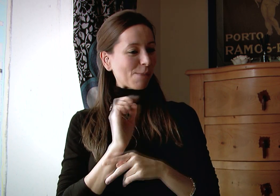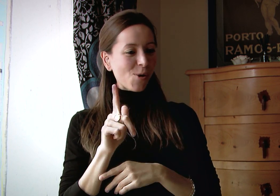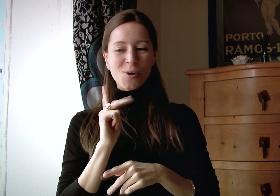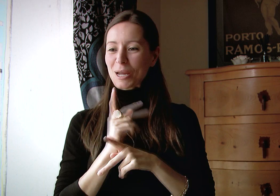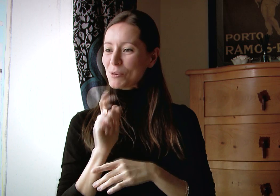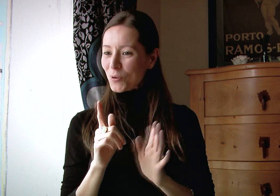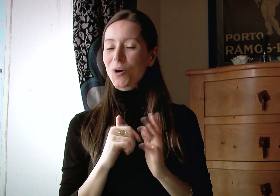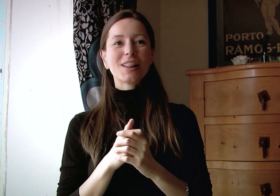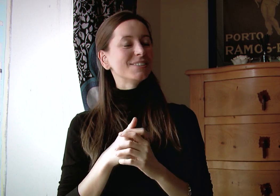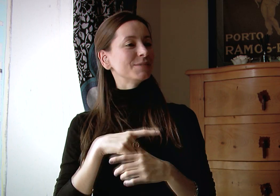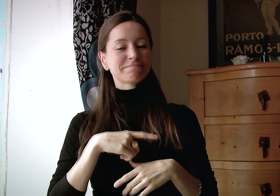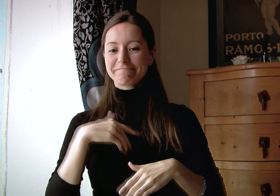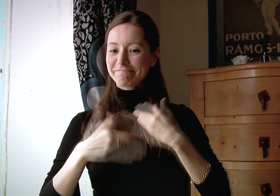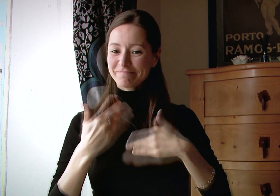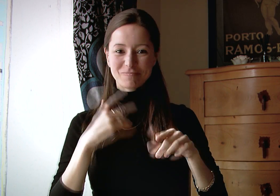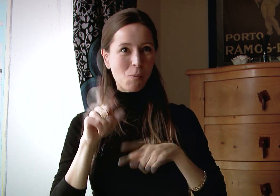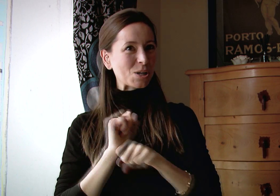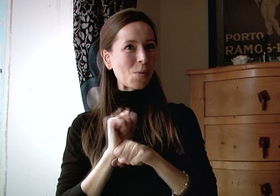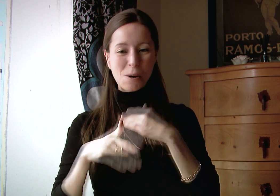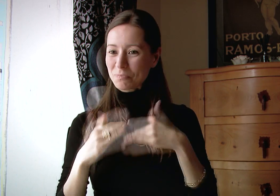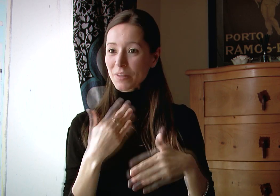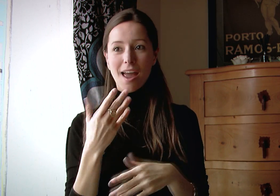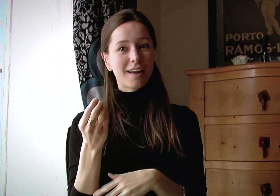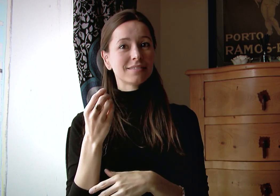"Keep your cool." I just went to work.